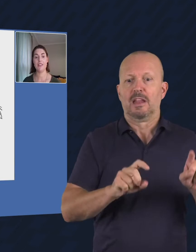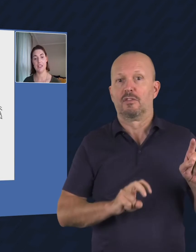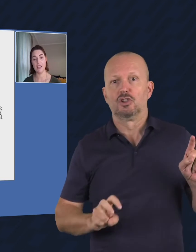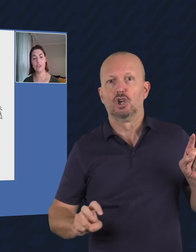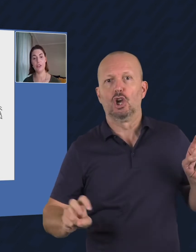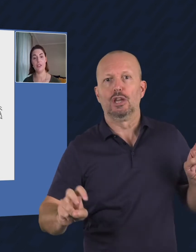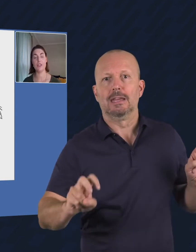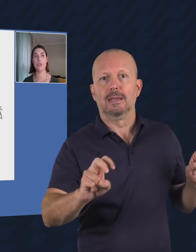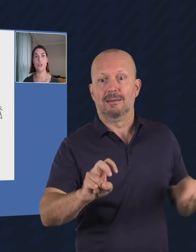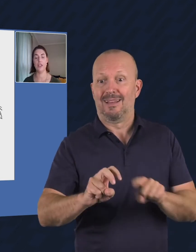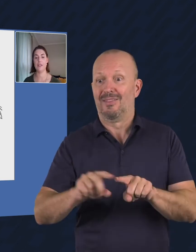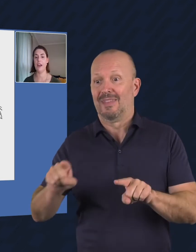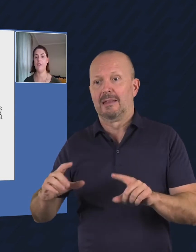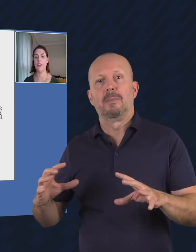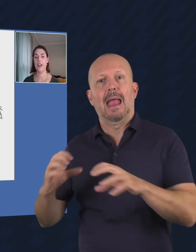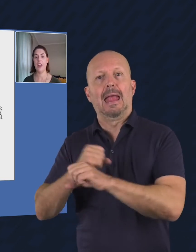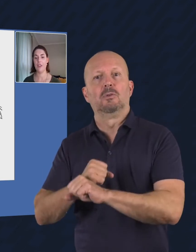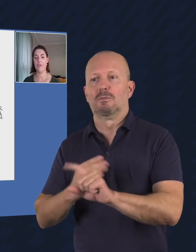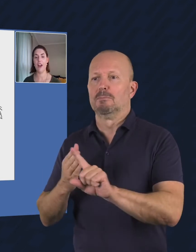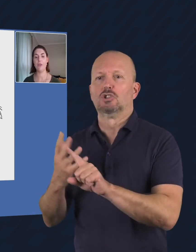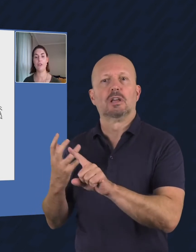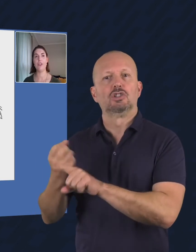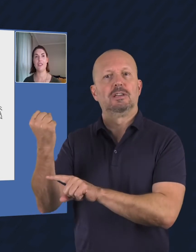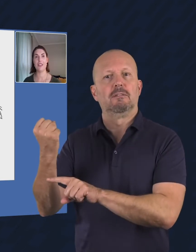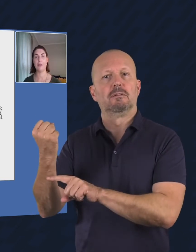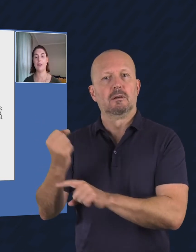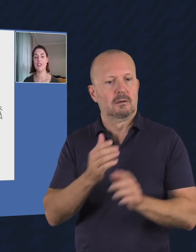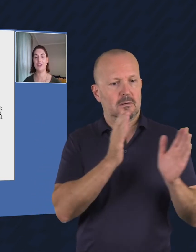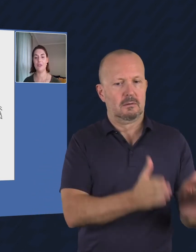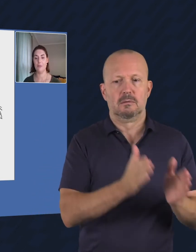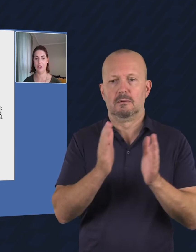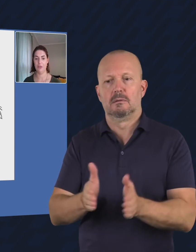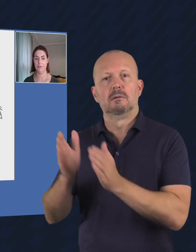the second third is the journey itself, and the final third is the completion of the mission.